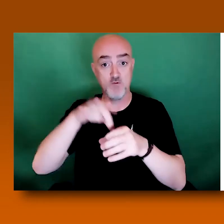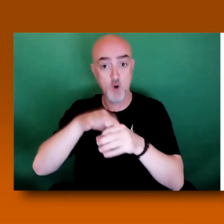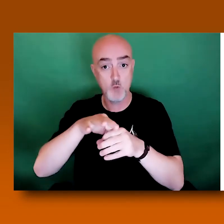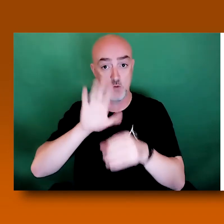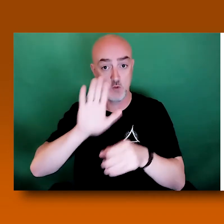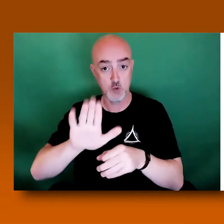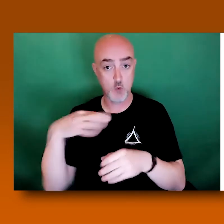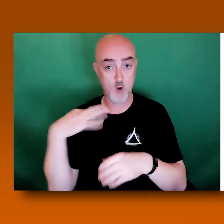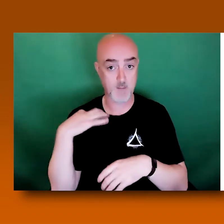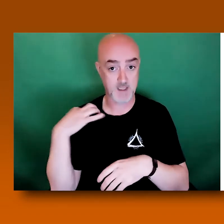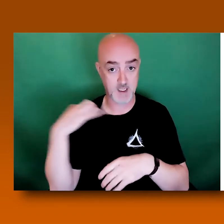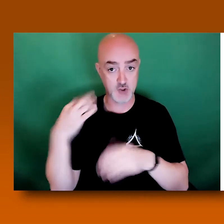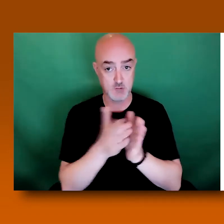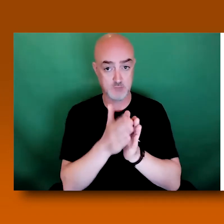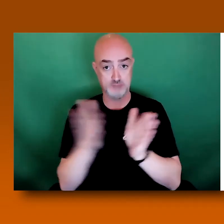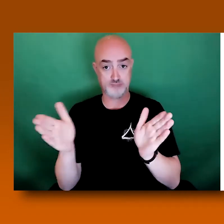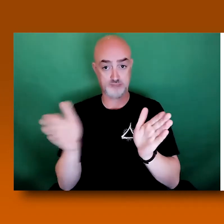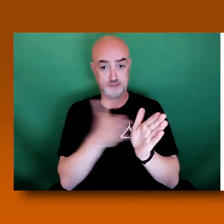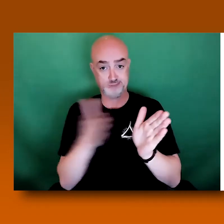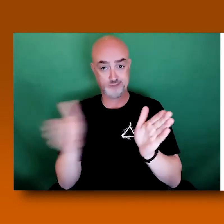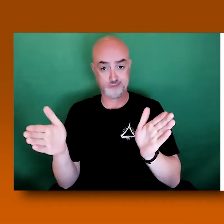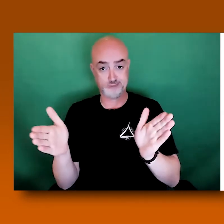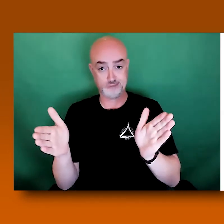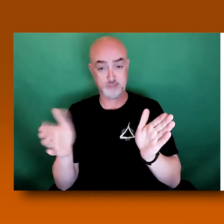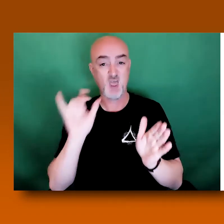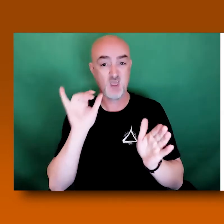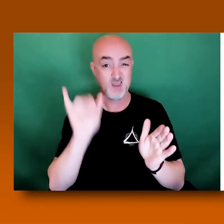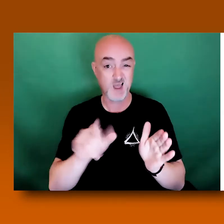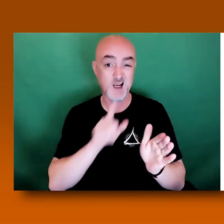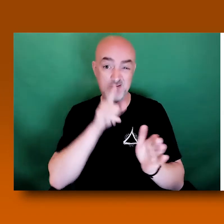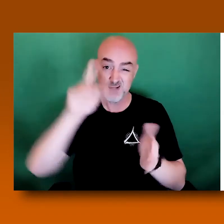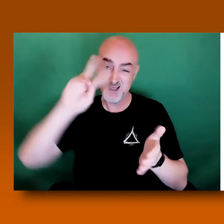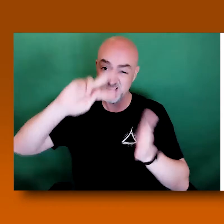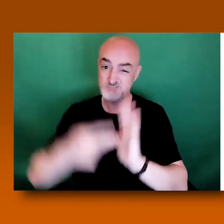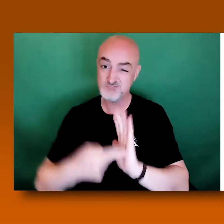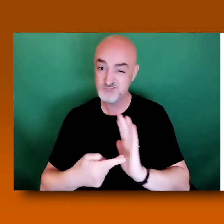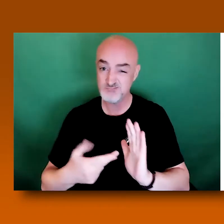for people to actually then vote, based on that range that they provide,